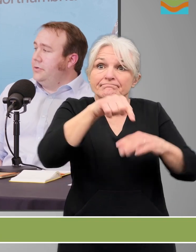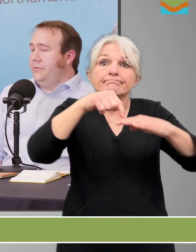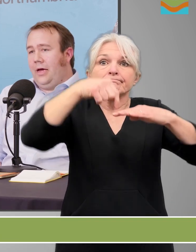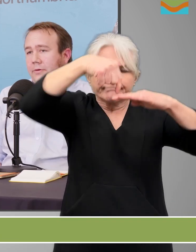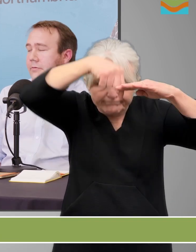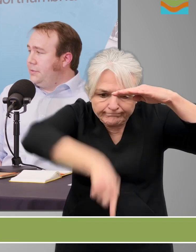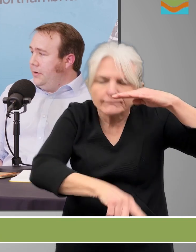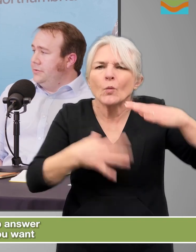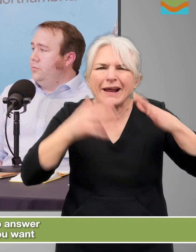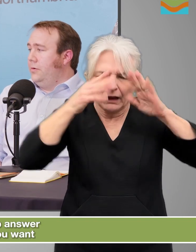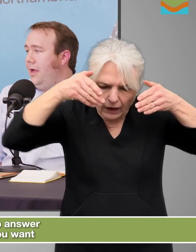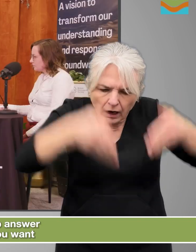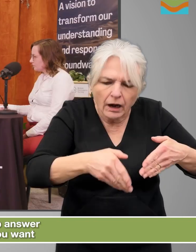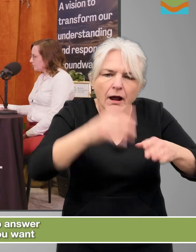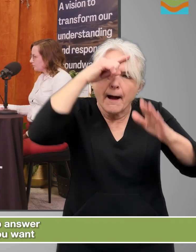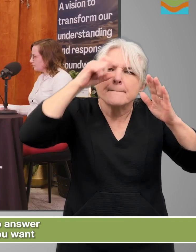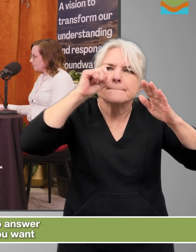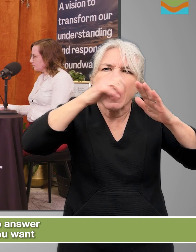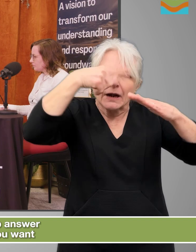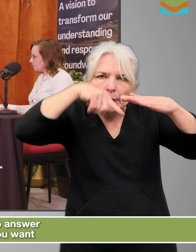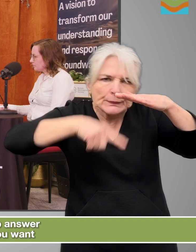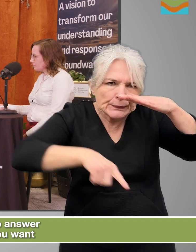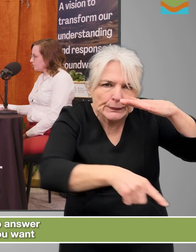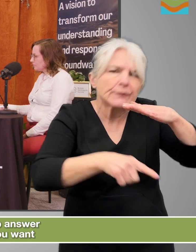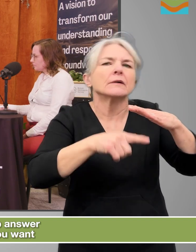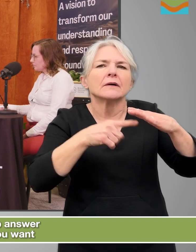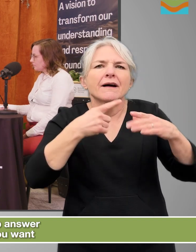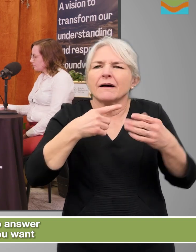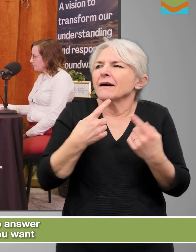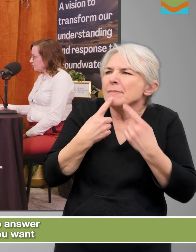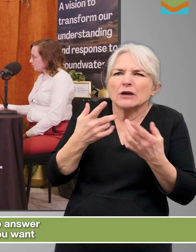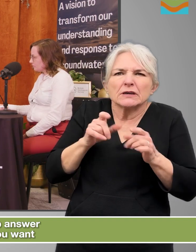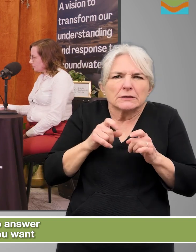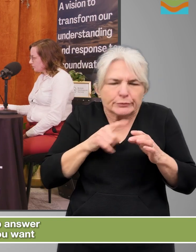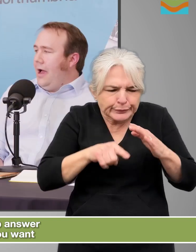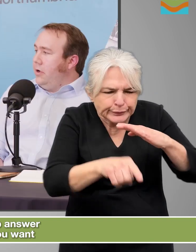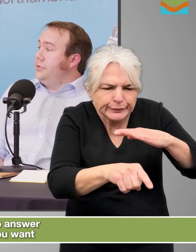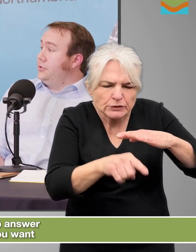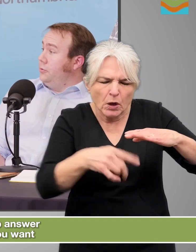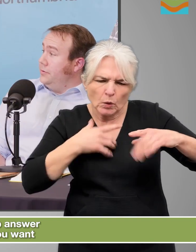how do they respond? Hopefully this research will help answer questions like how close do you want